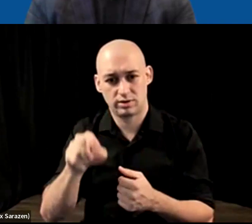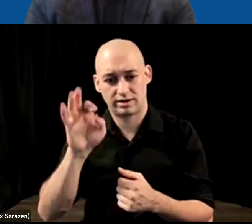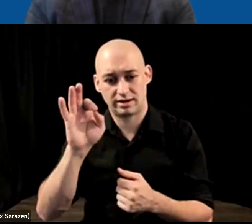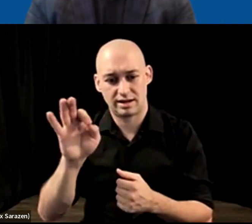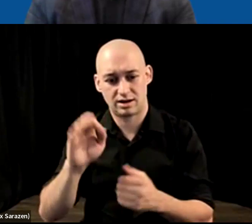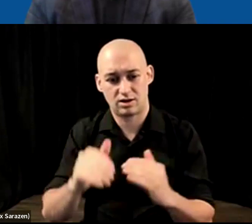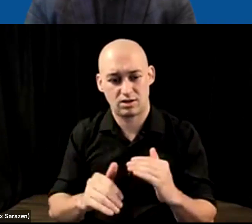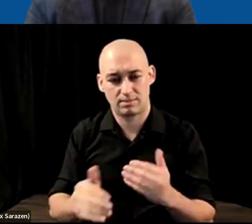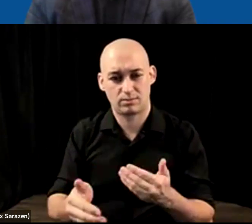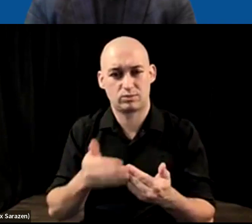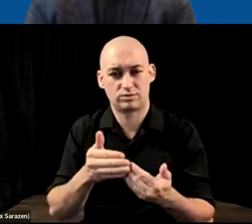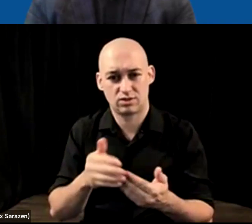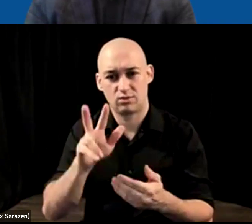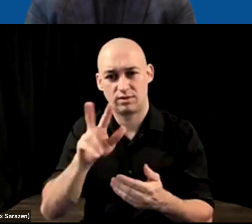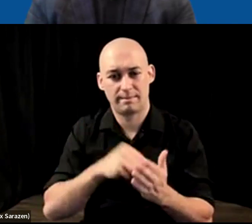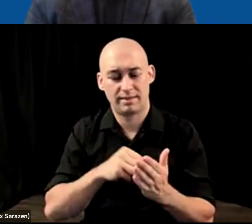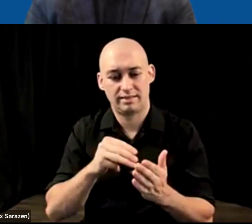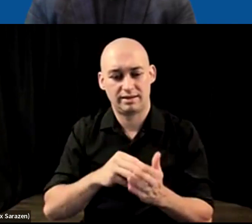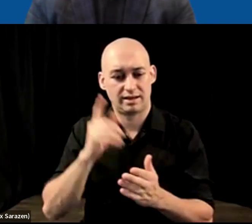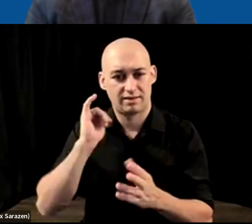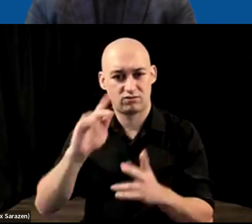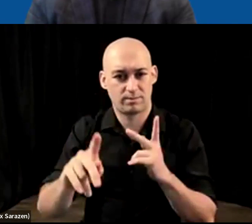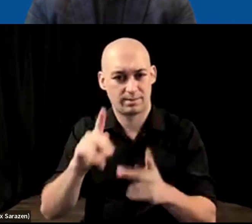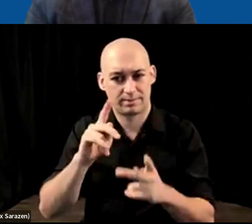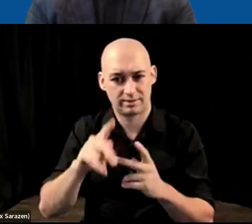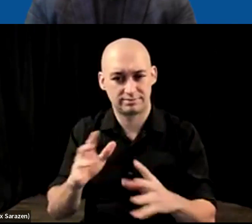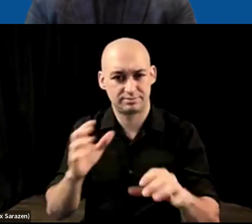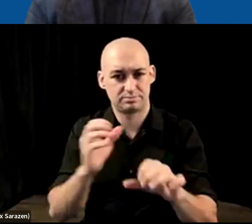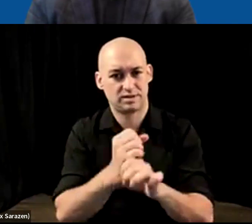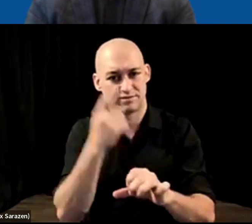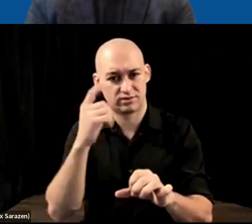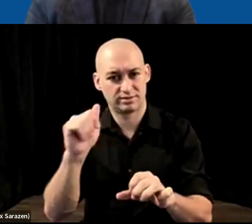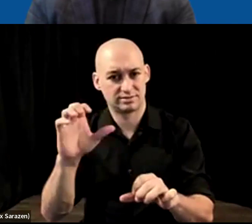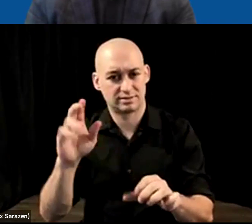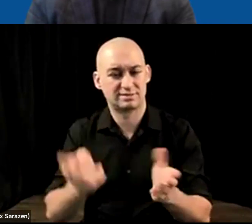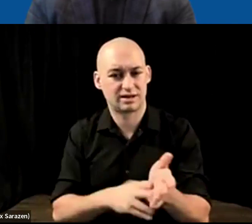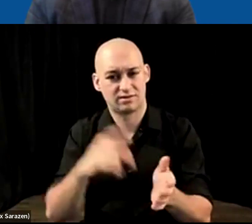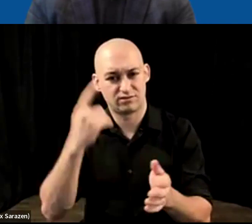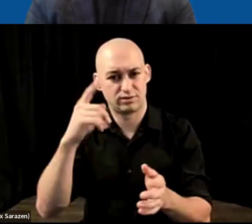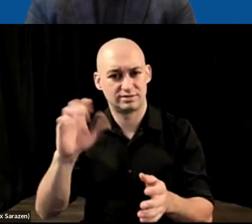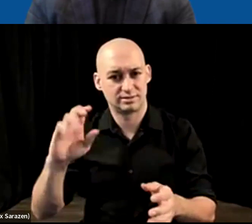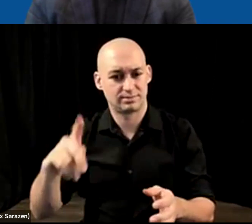California residents that are signed up for the ACP, so I don't think it would make a significant